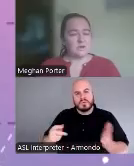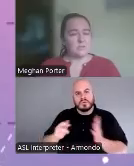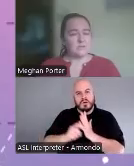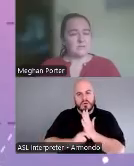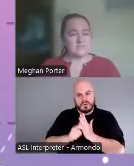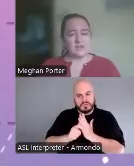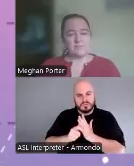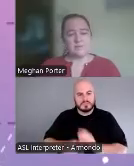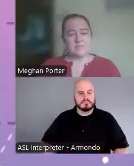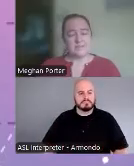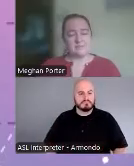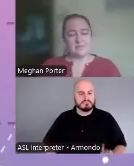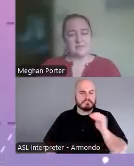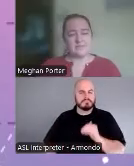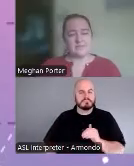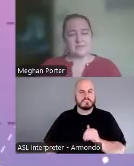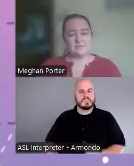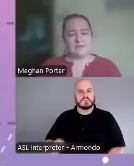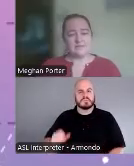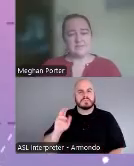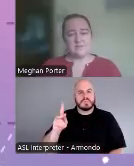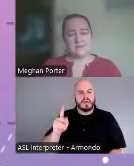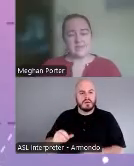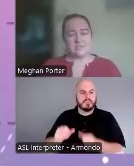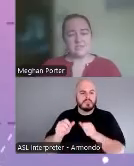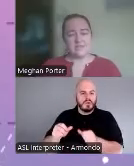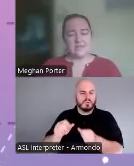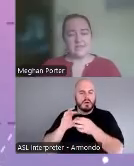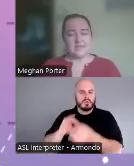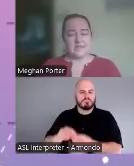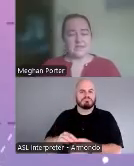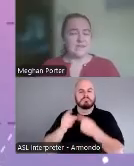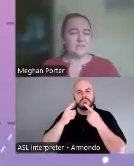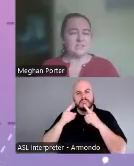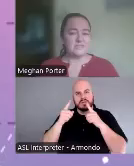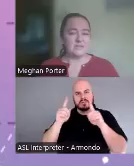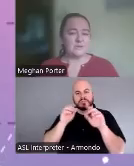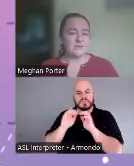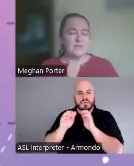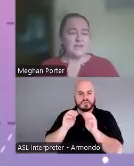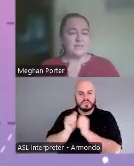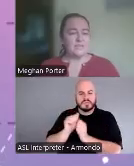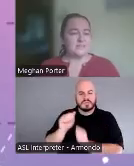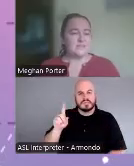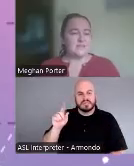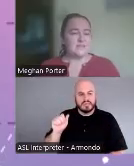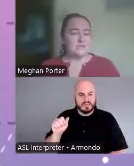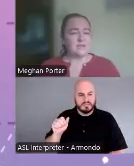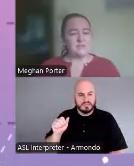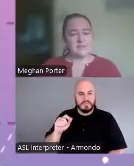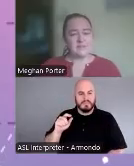We used stock posts that related to effective communication and the ADA. And just as a note, these didn't directly relate